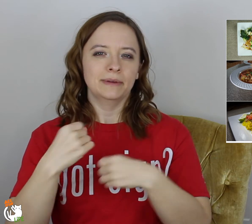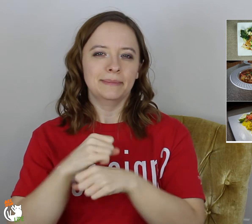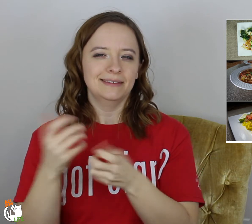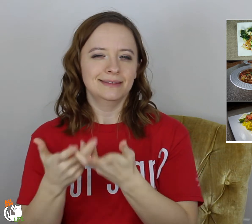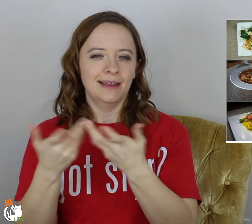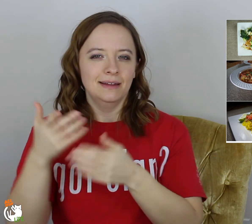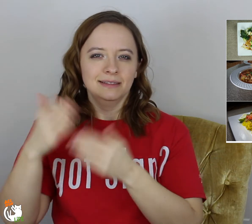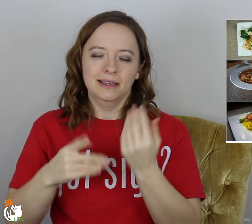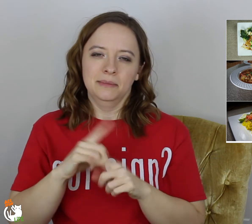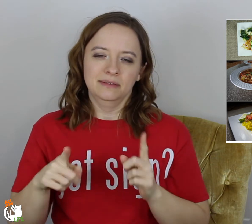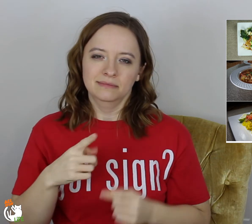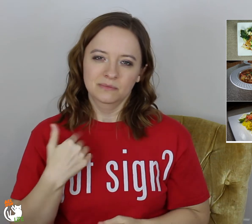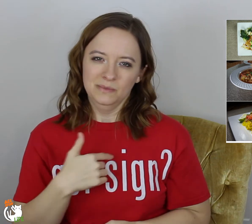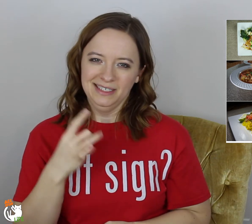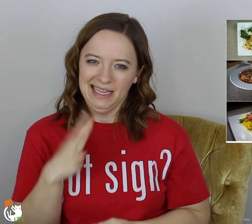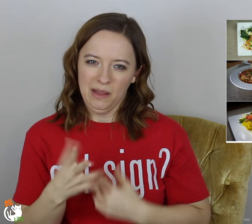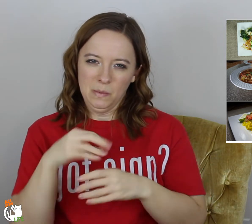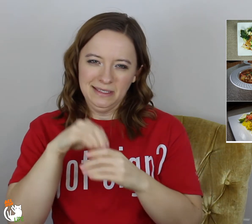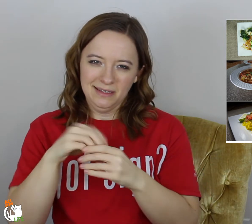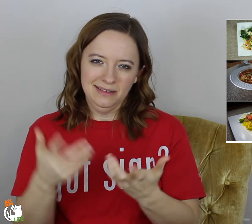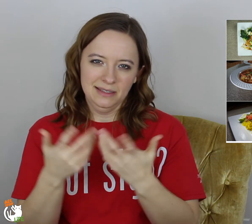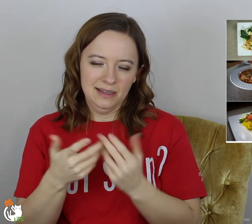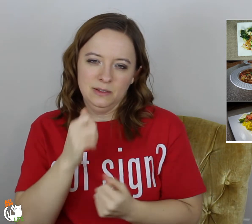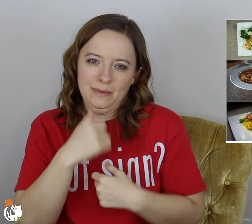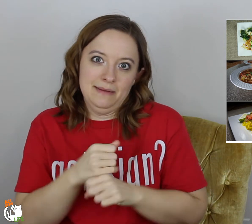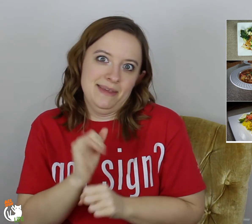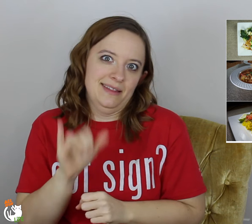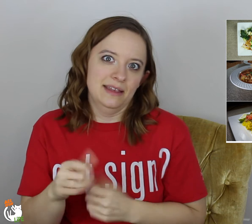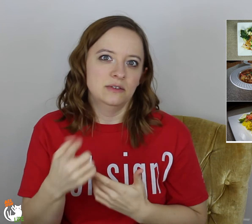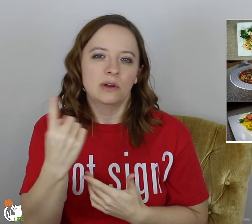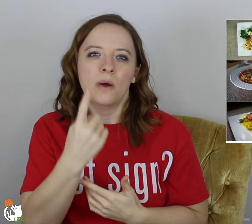You can make a salad on the side, but we didn't like what was in the salad so we didn't make that.